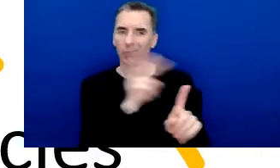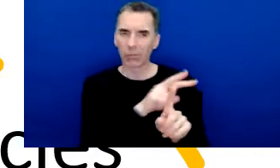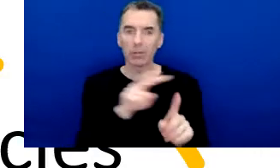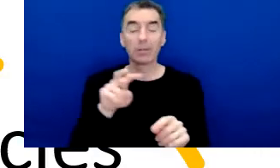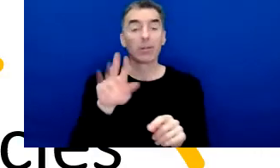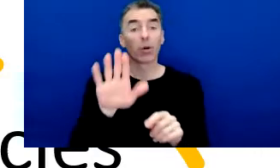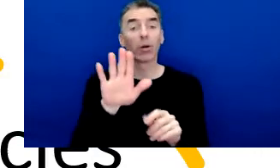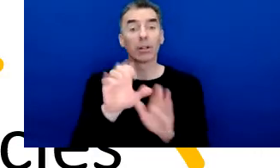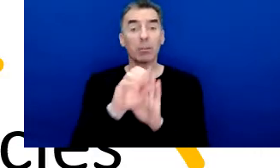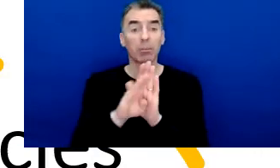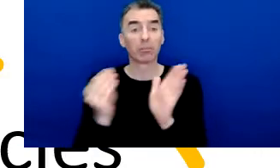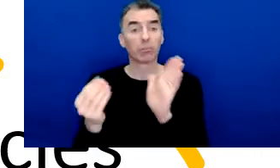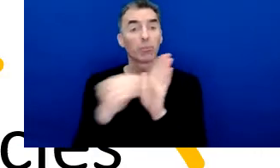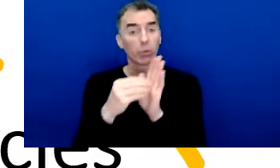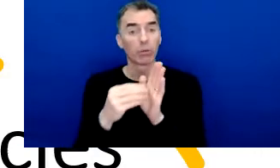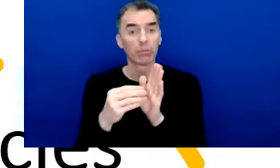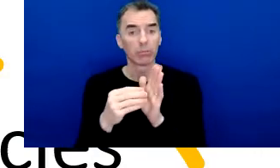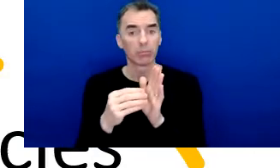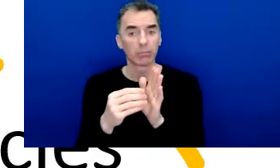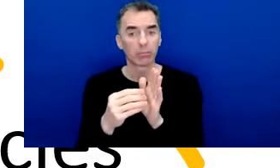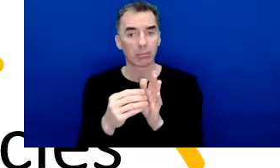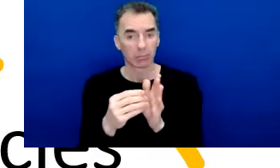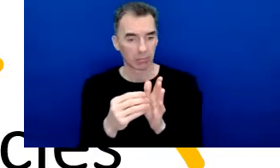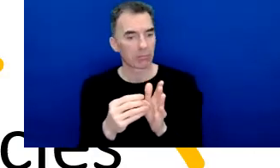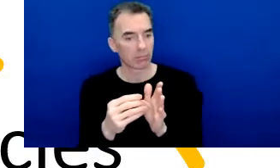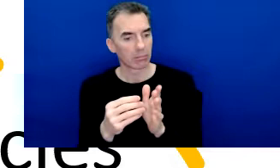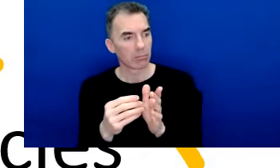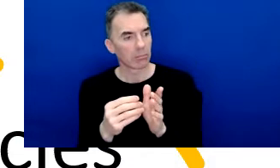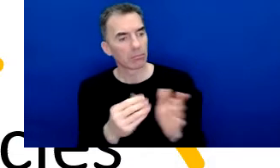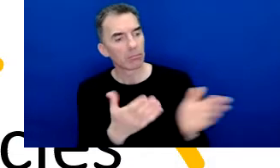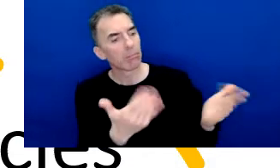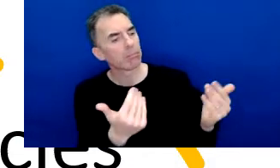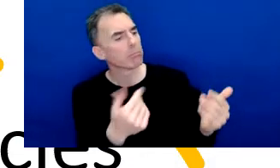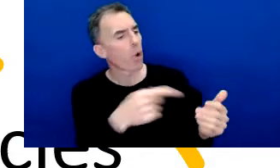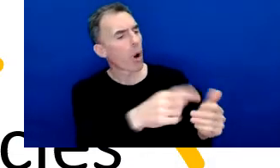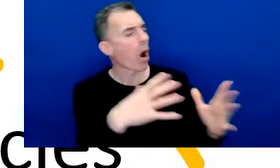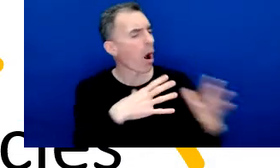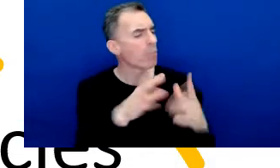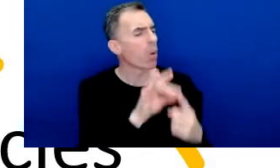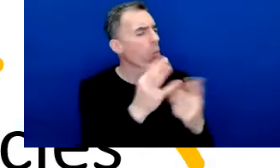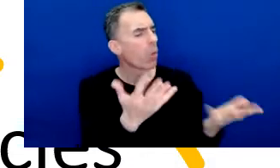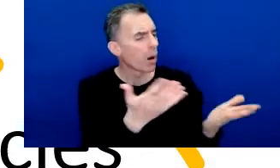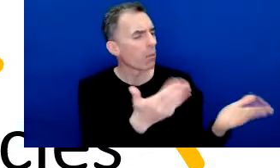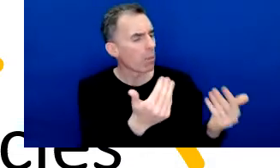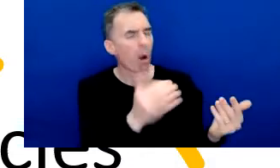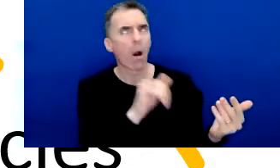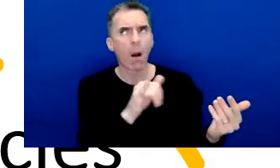to communicate their holidays with you. And if you have a test that falls on the date